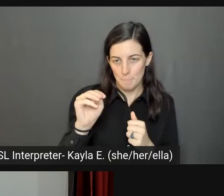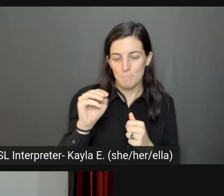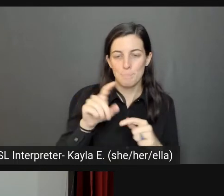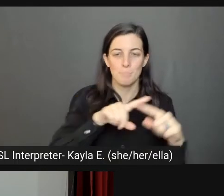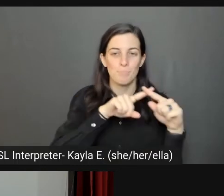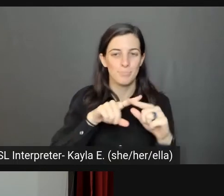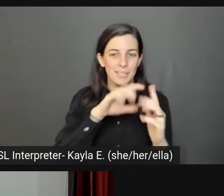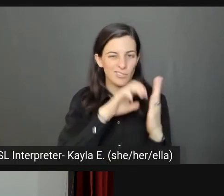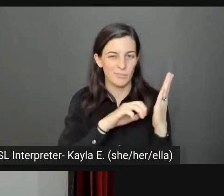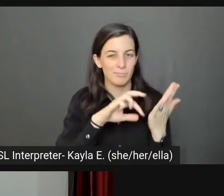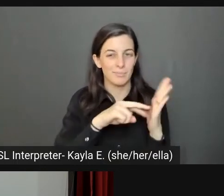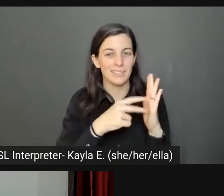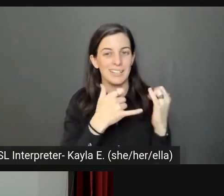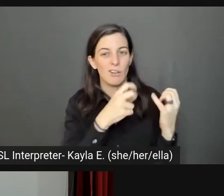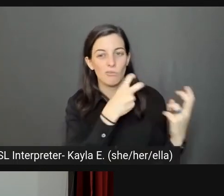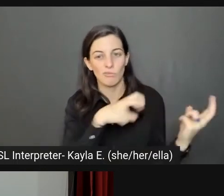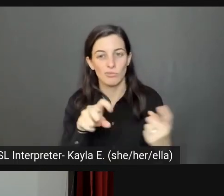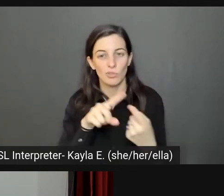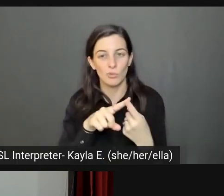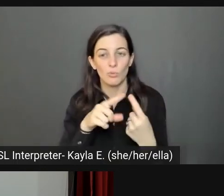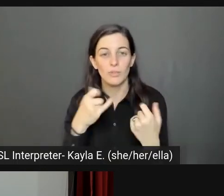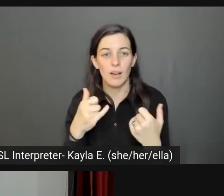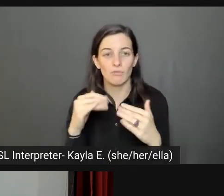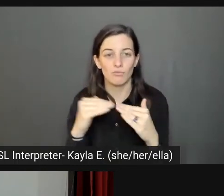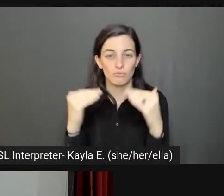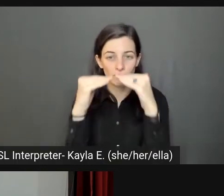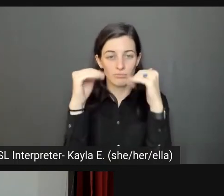into more frameworks, but it's language-agnostic.